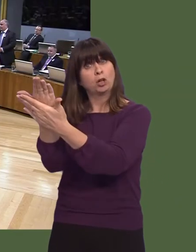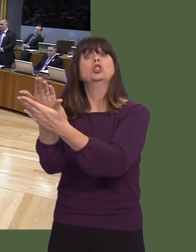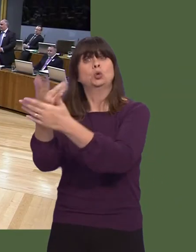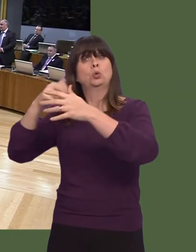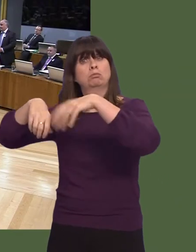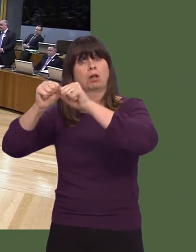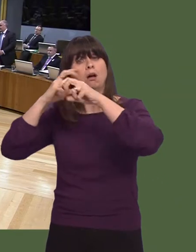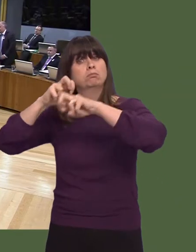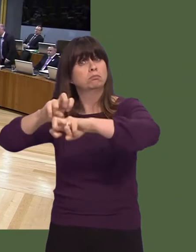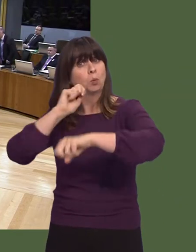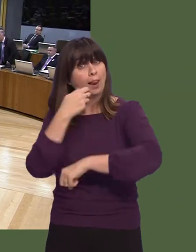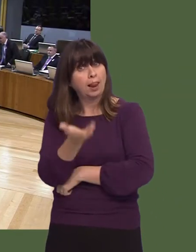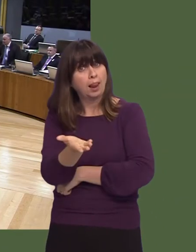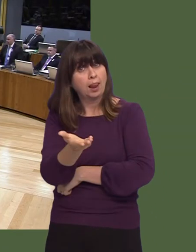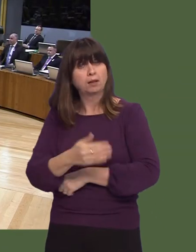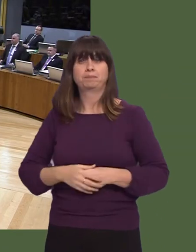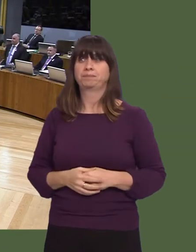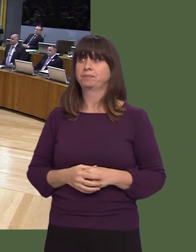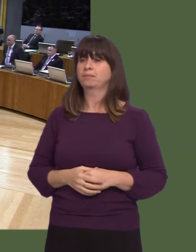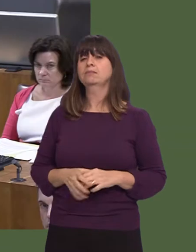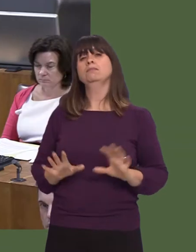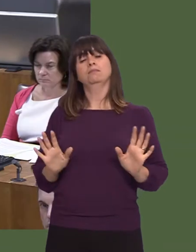the Assembly next Wednesday? Carwyn Jones AM: There are a number of ways